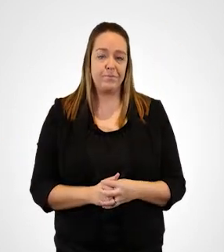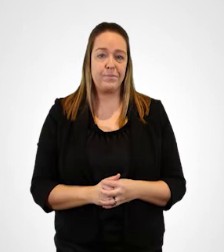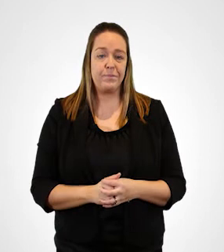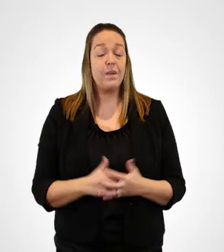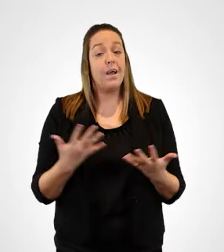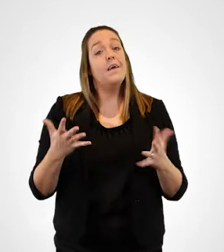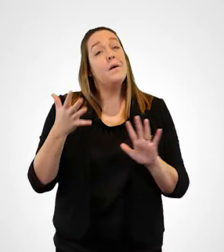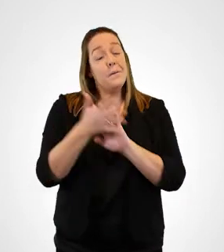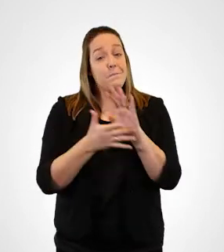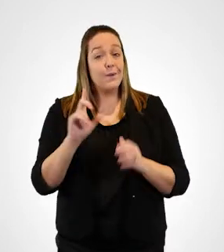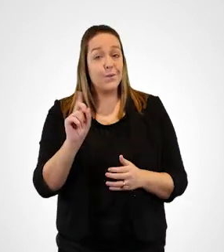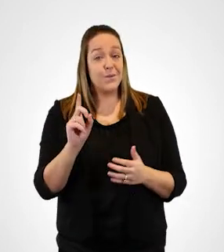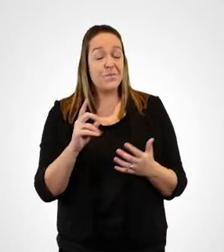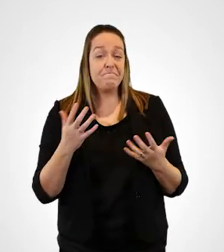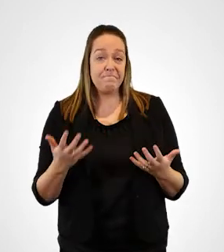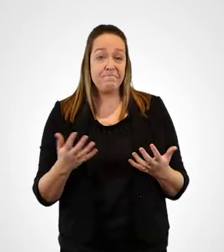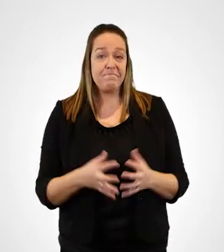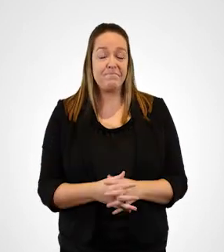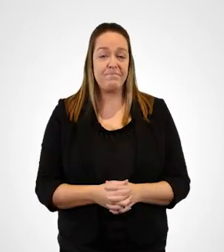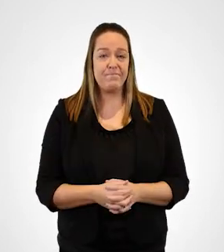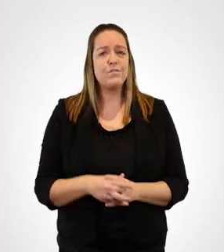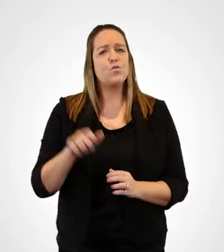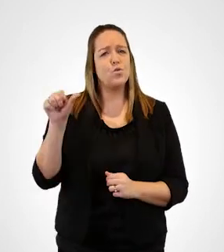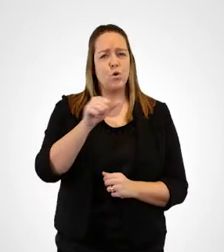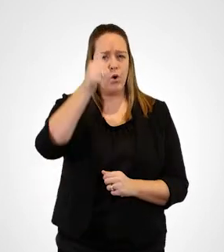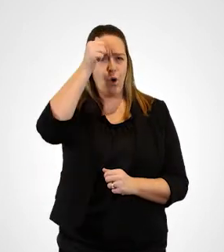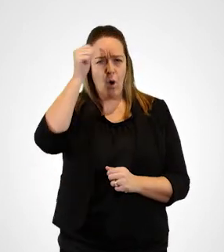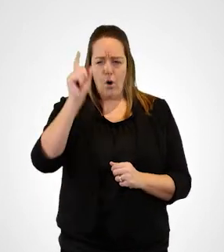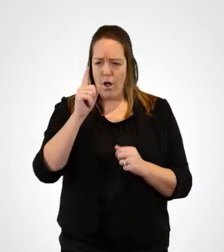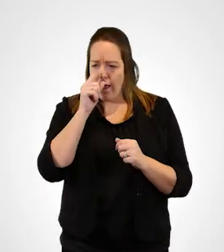So that means that we should be able to find what things are related